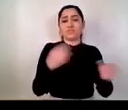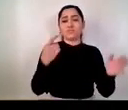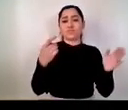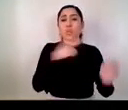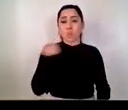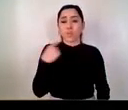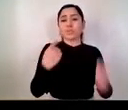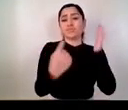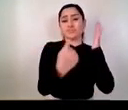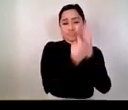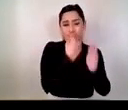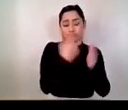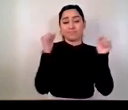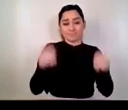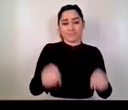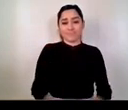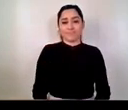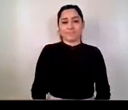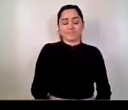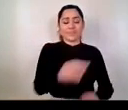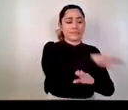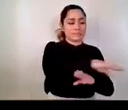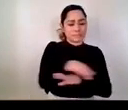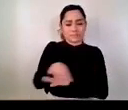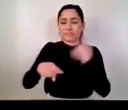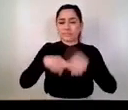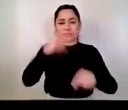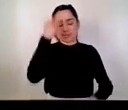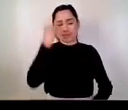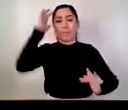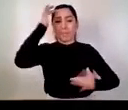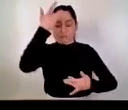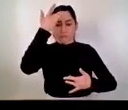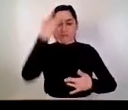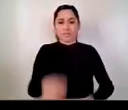Those with sleeping disorders like insomnia or obstructive sleep apnea also report